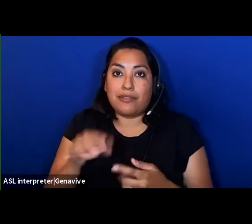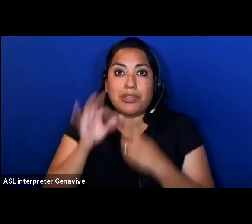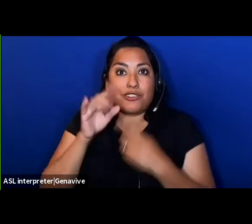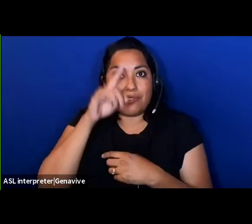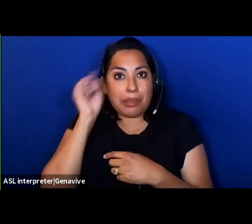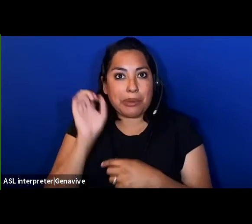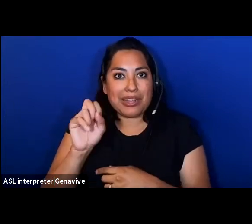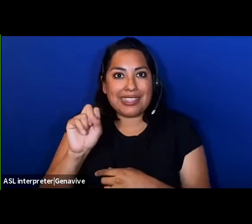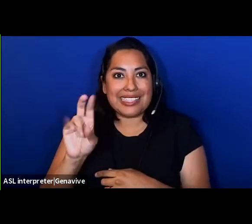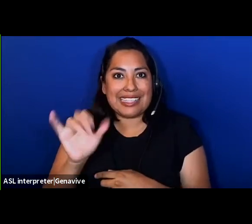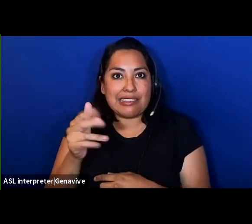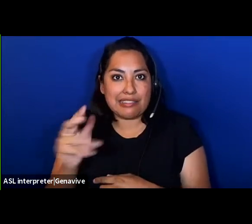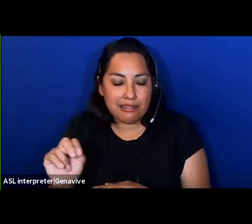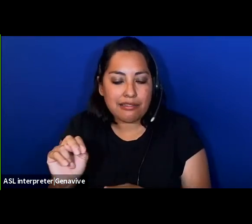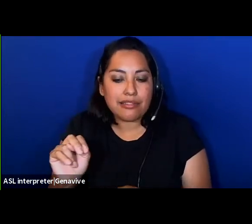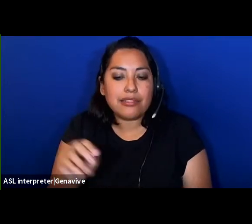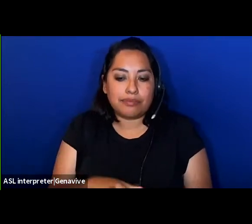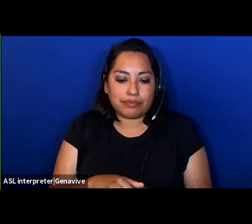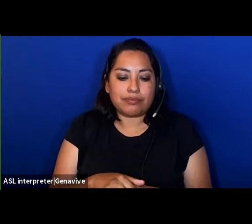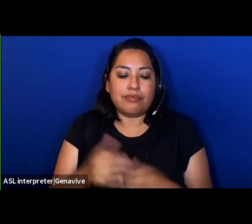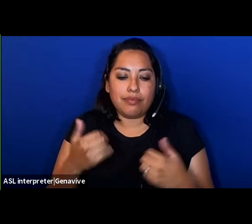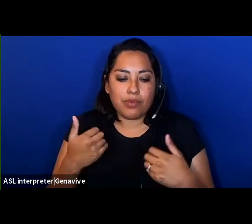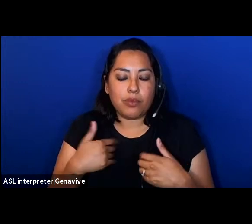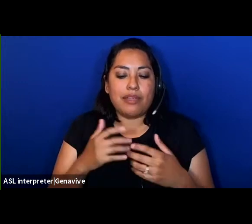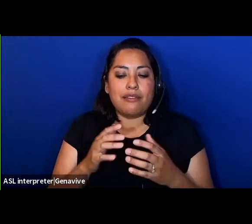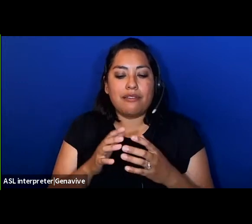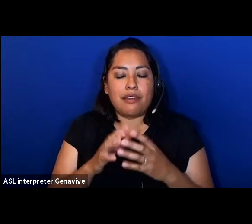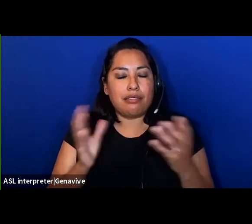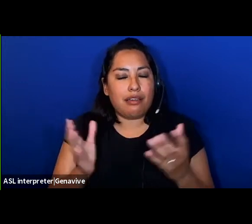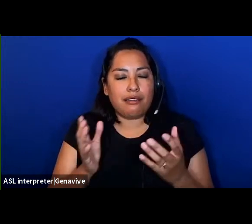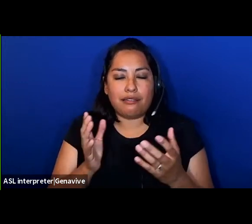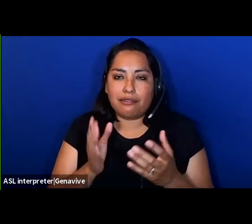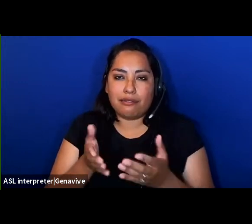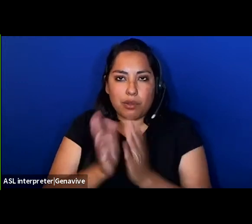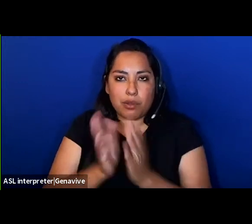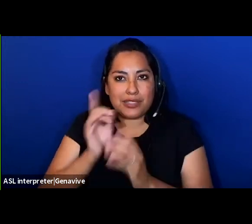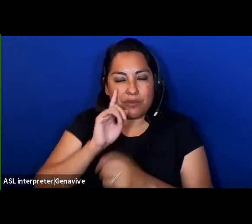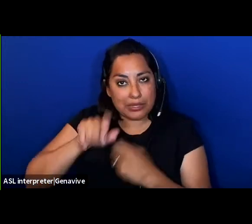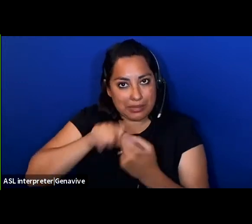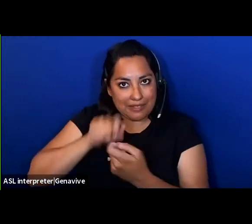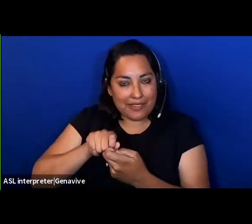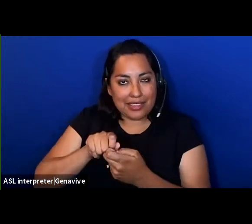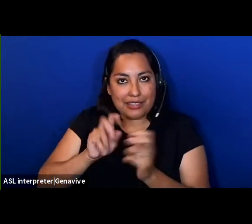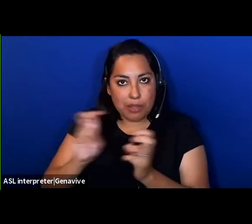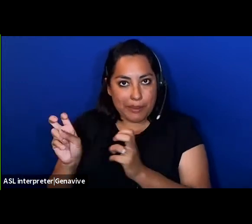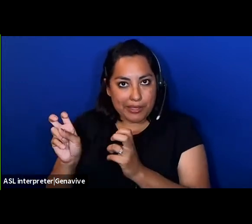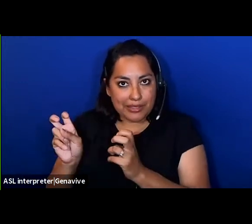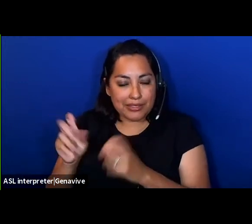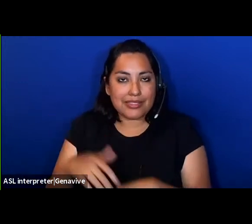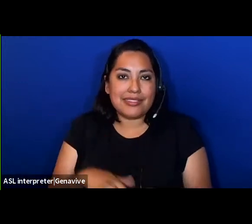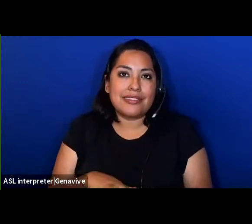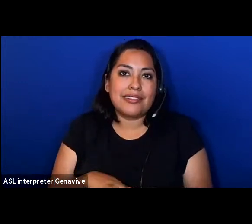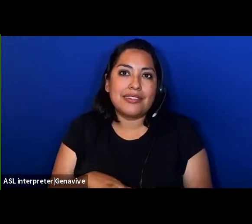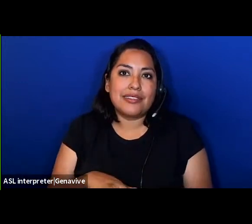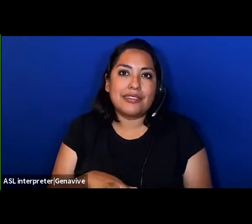4. We have a lot of requests for some specific topics and I have my book